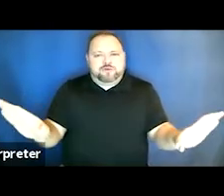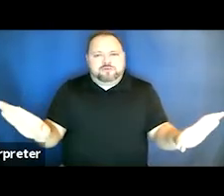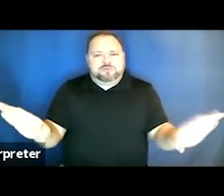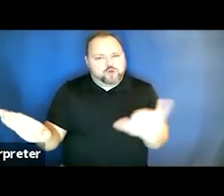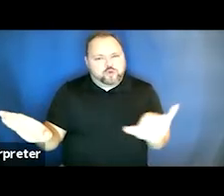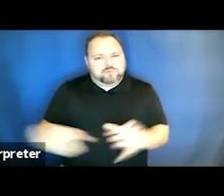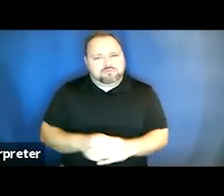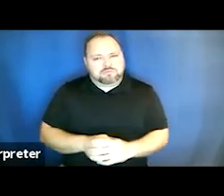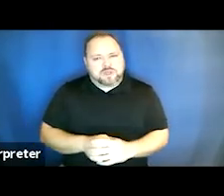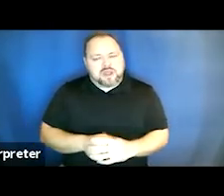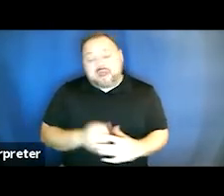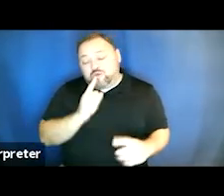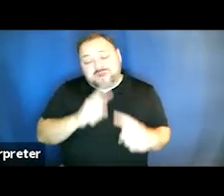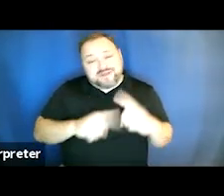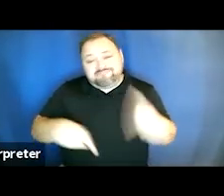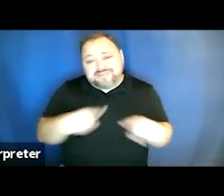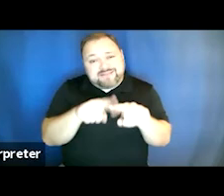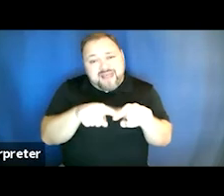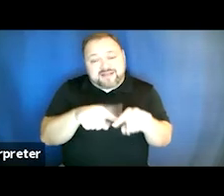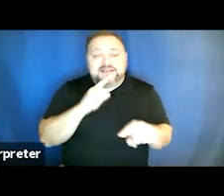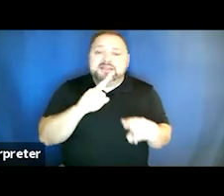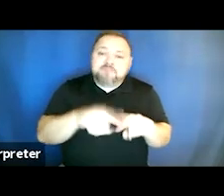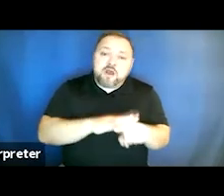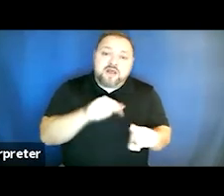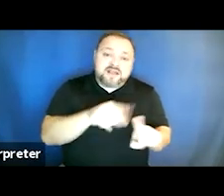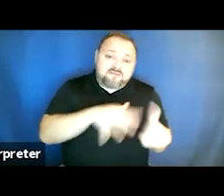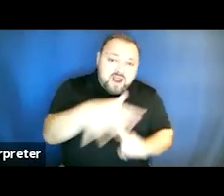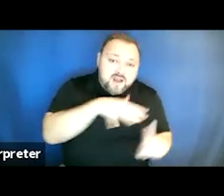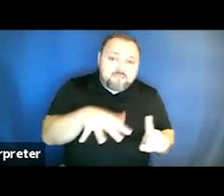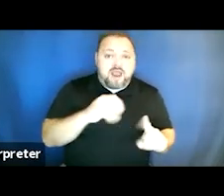It depends on the environment and when these things happen,